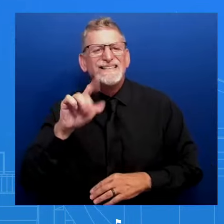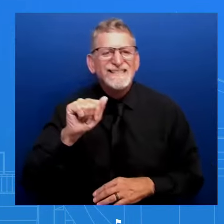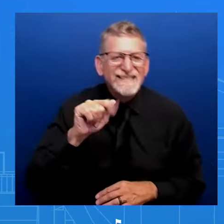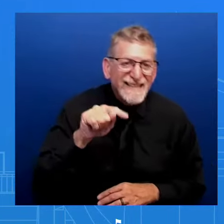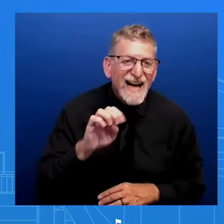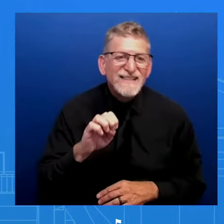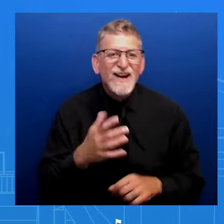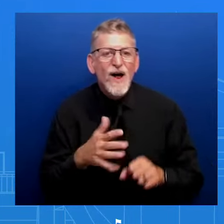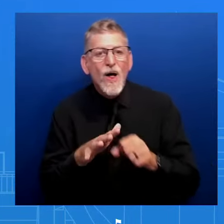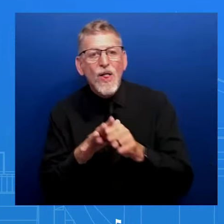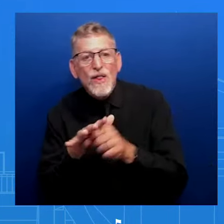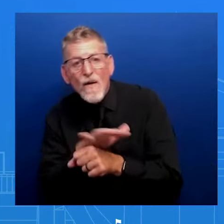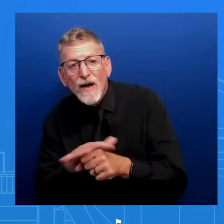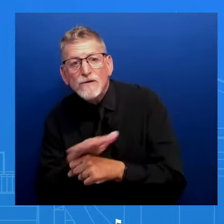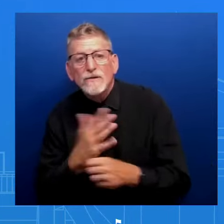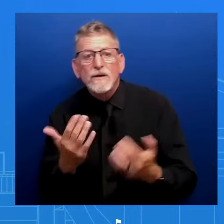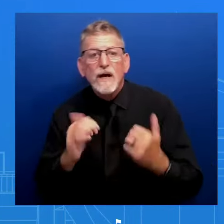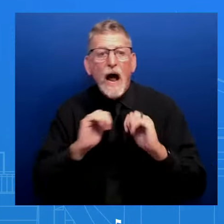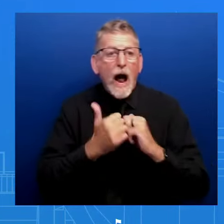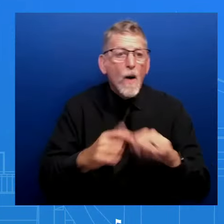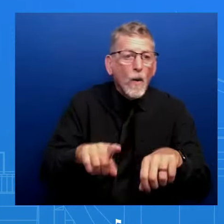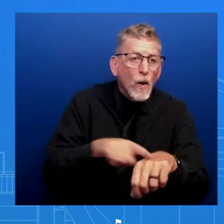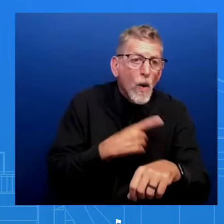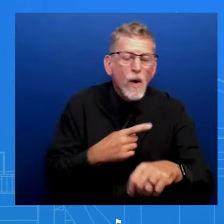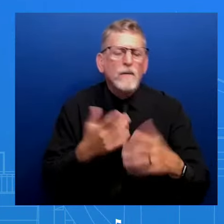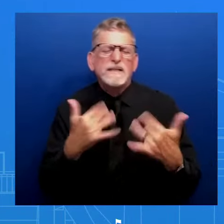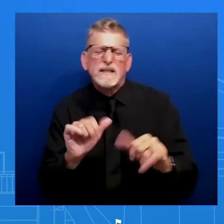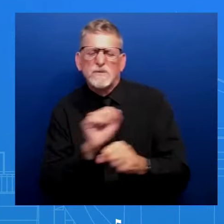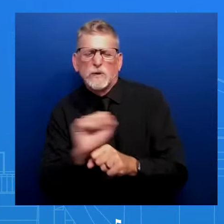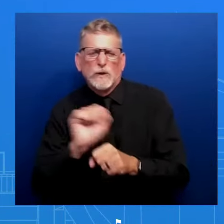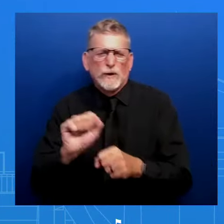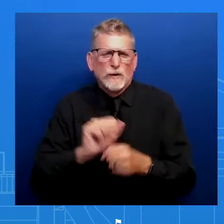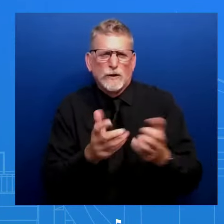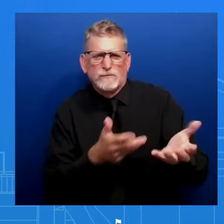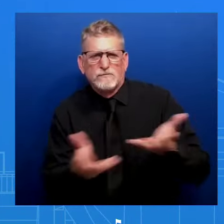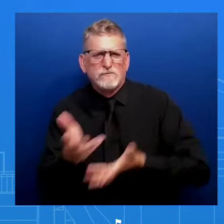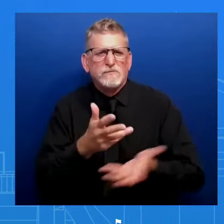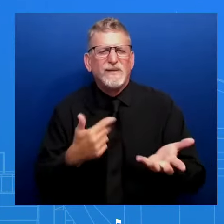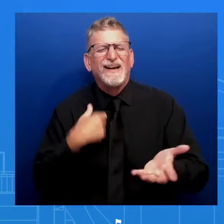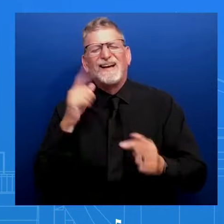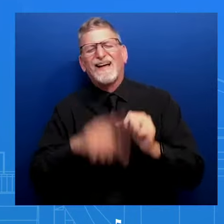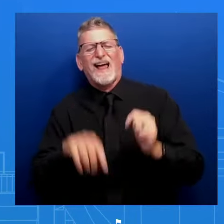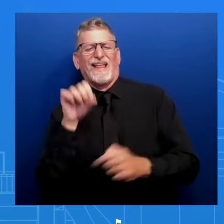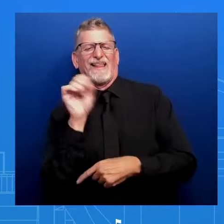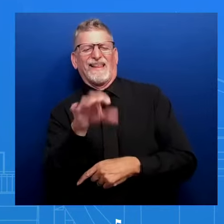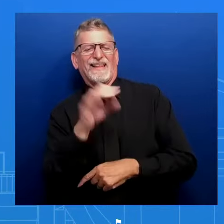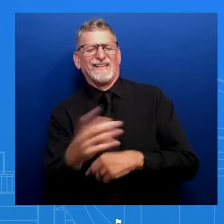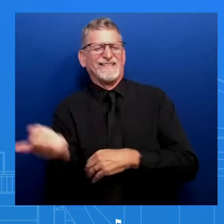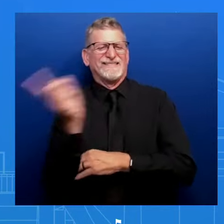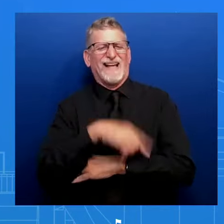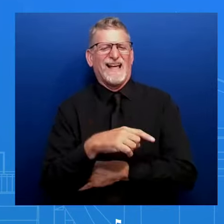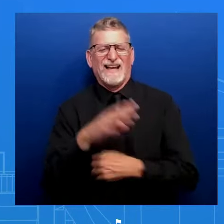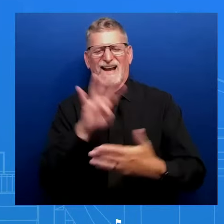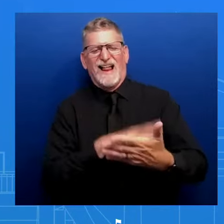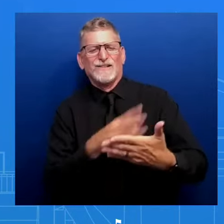And I can't give you a day on the calendar and say, "Well, it's going to start in Romania here, and it's going to start in Denmark there." I just don't know. We're still working that out.